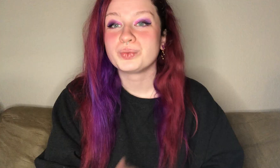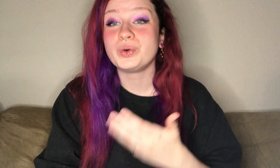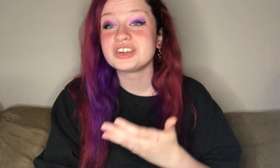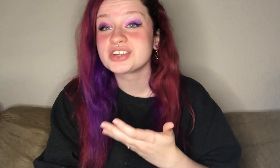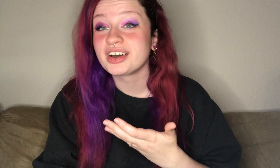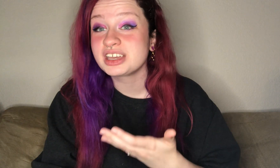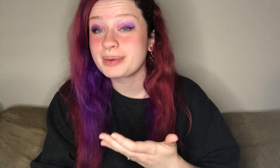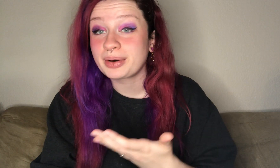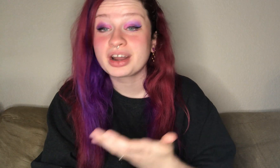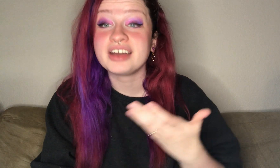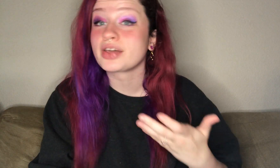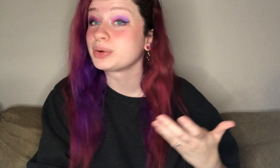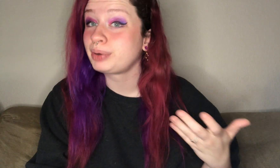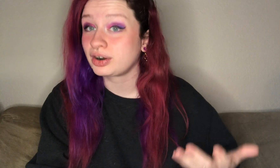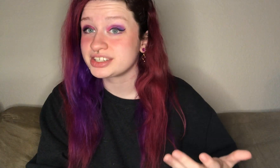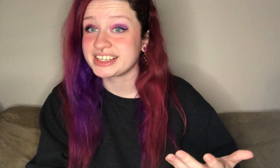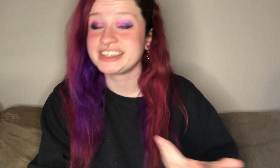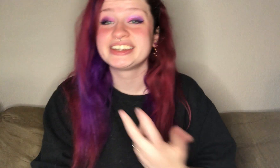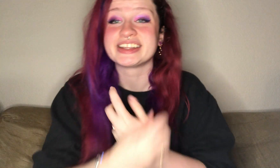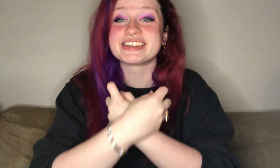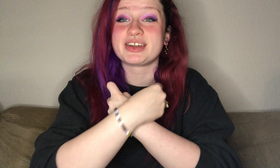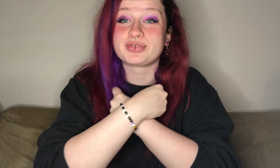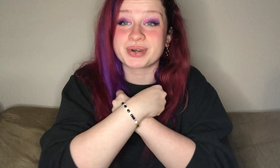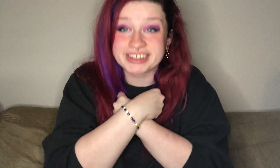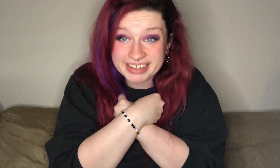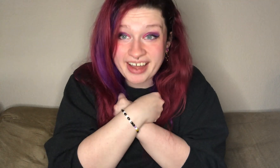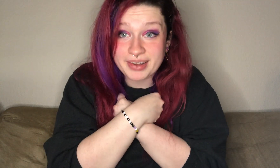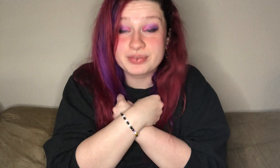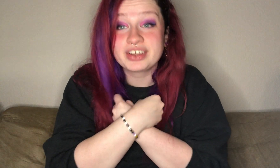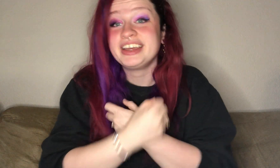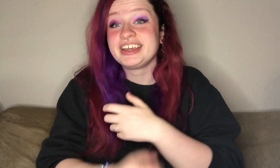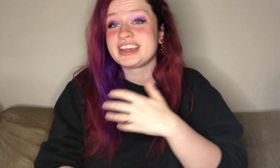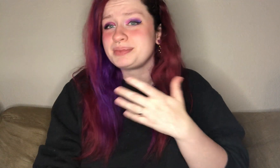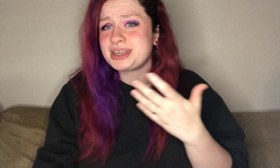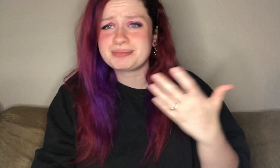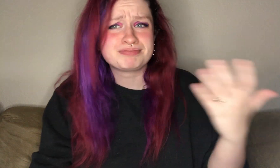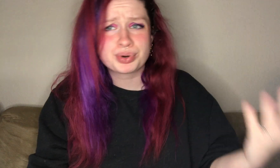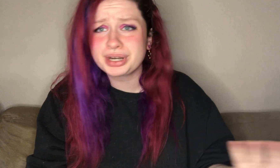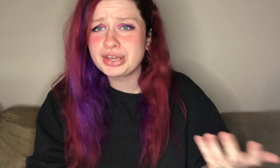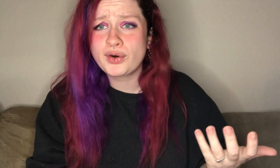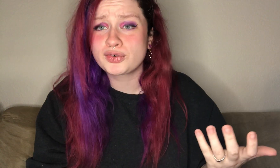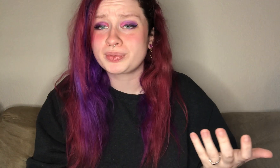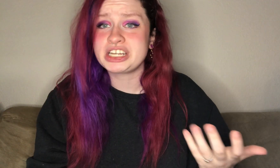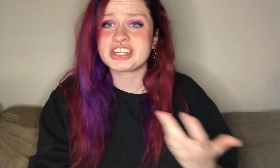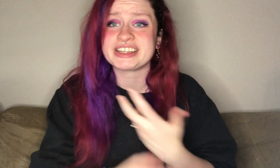when you're talking about another person the sign for love can be pretty overreaching this